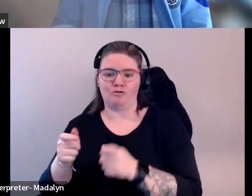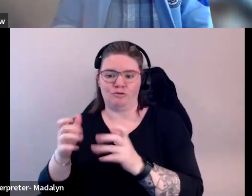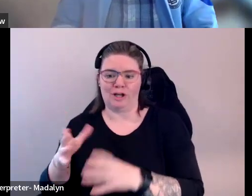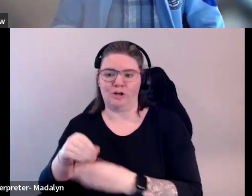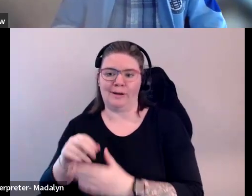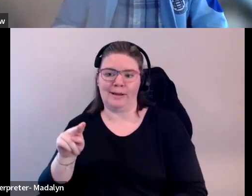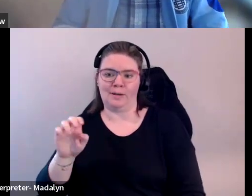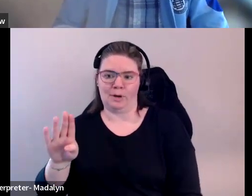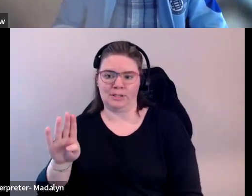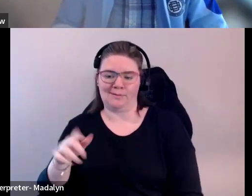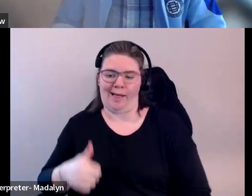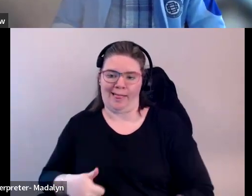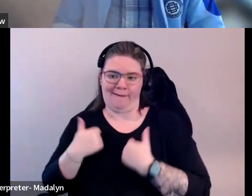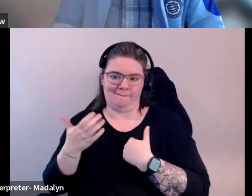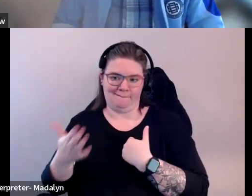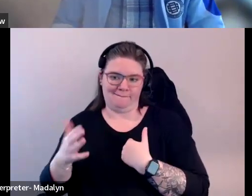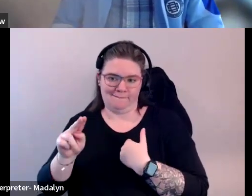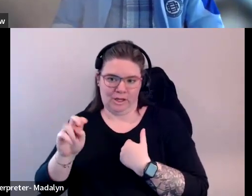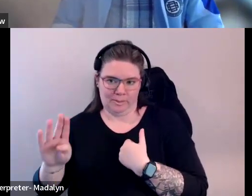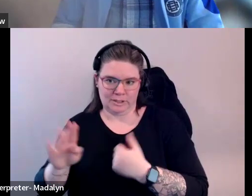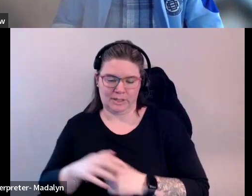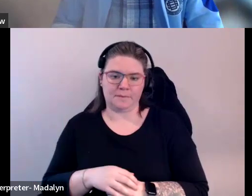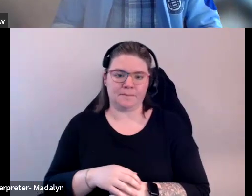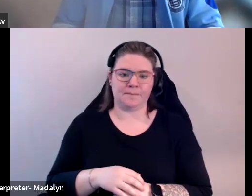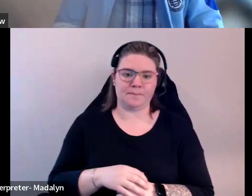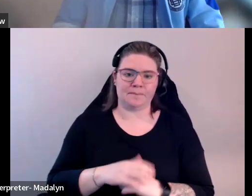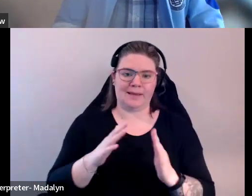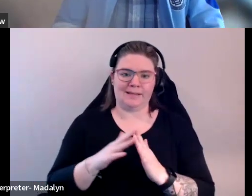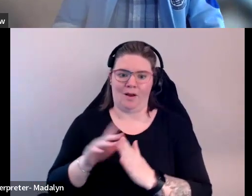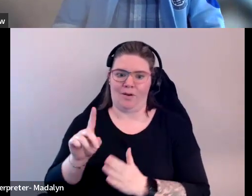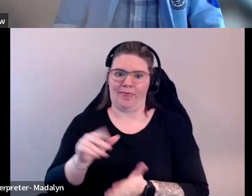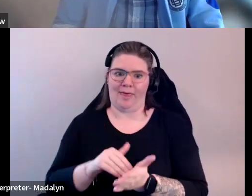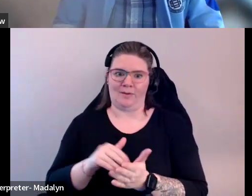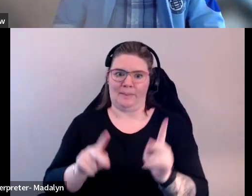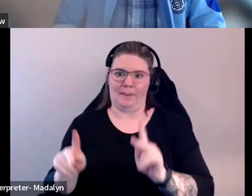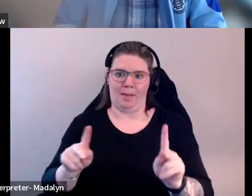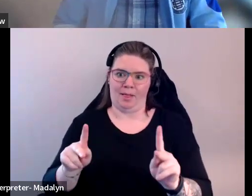Don Dew: in a in a rural Don Dew: town town of a thousand people in Nebraska. So